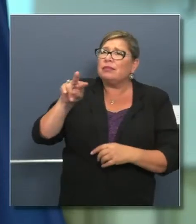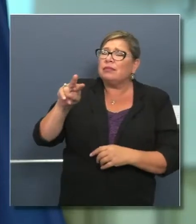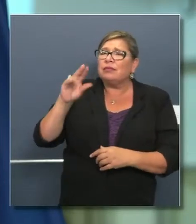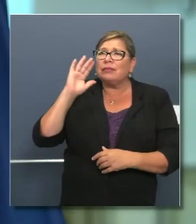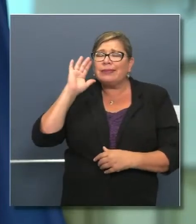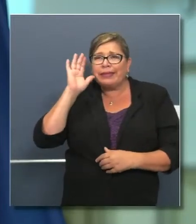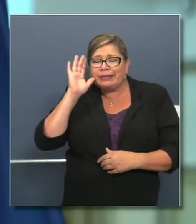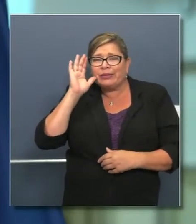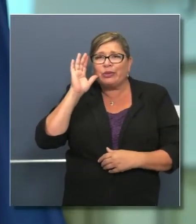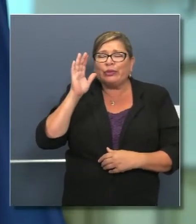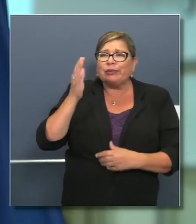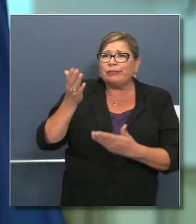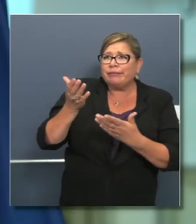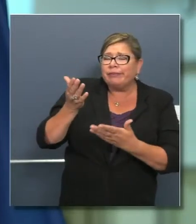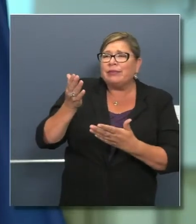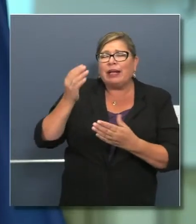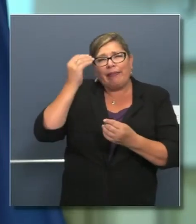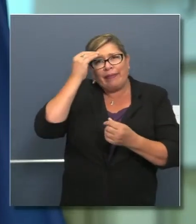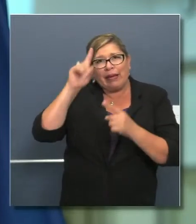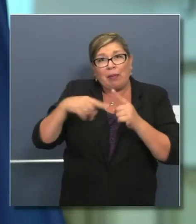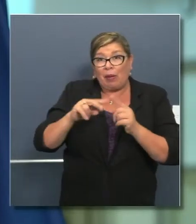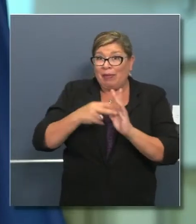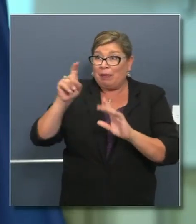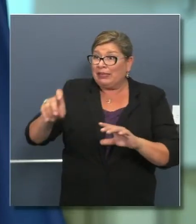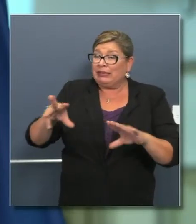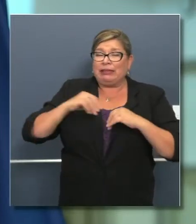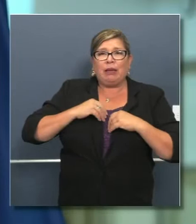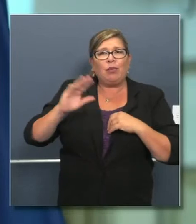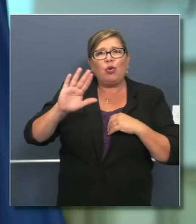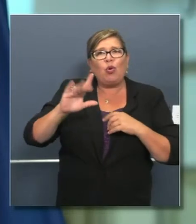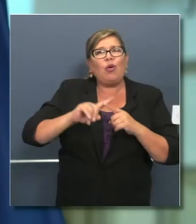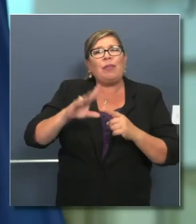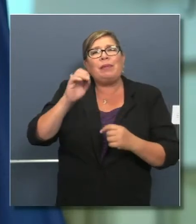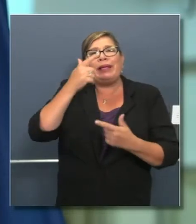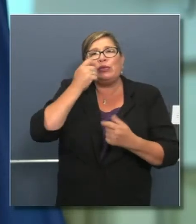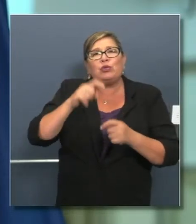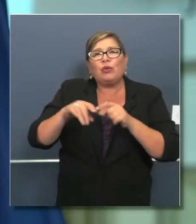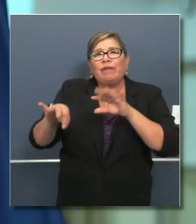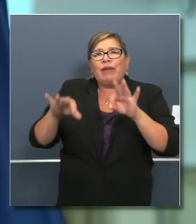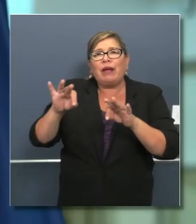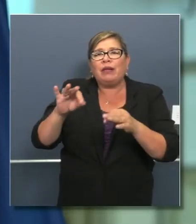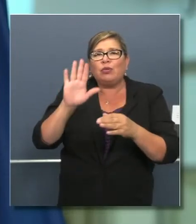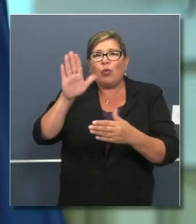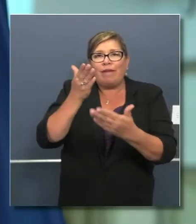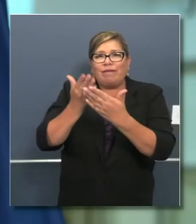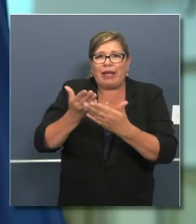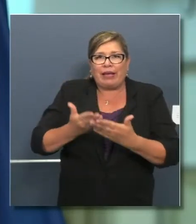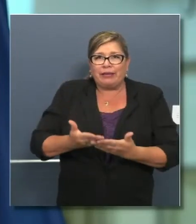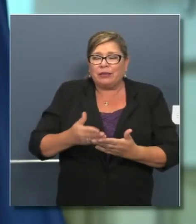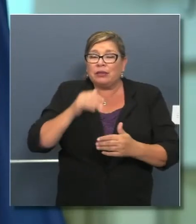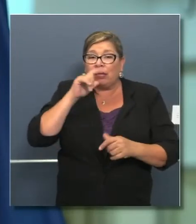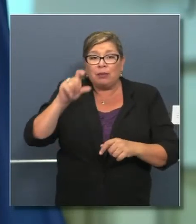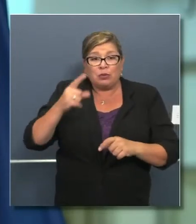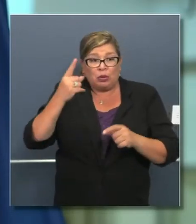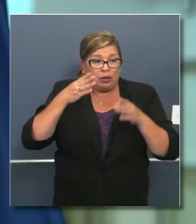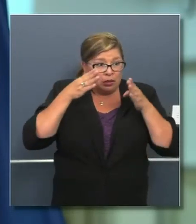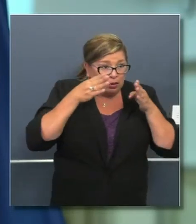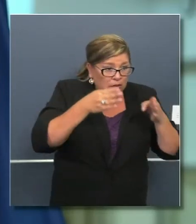the opened argument interested in facts do not be ideological either way in this pandemic and